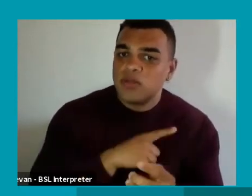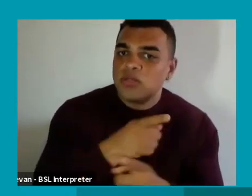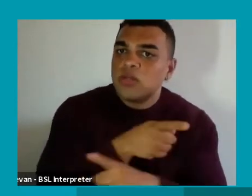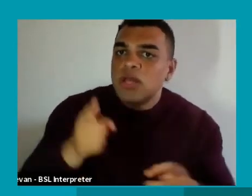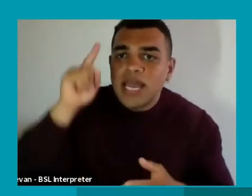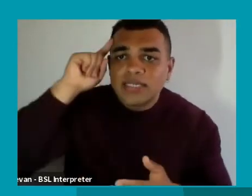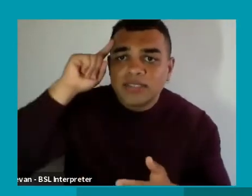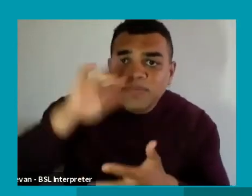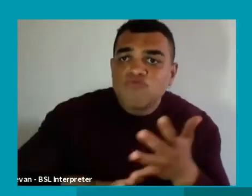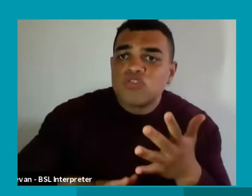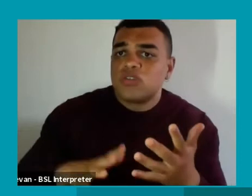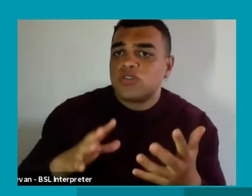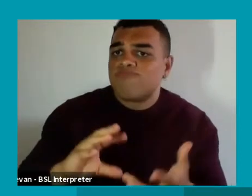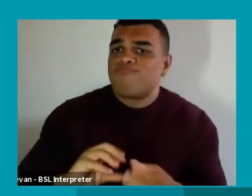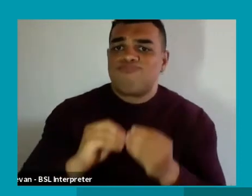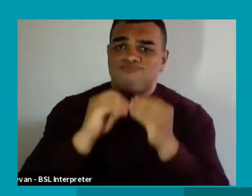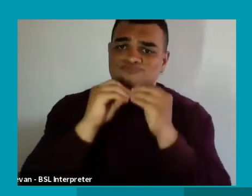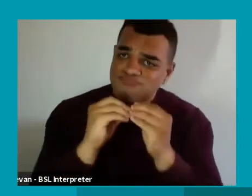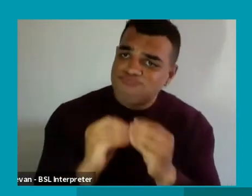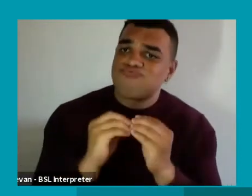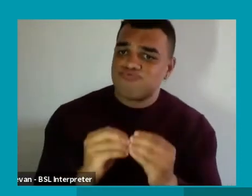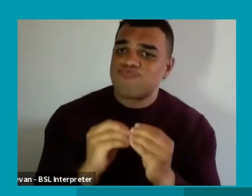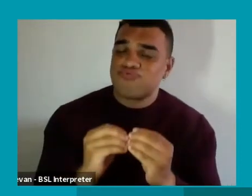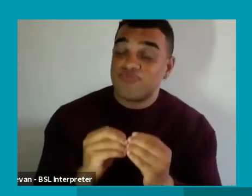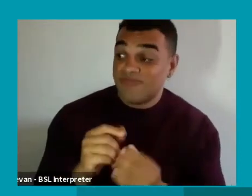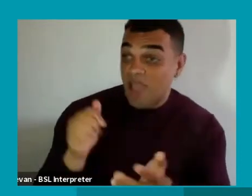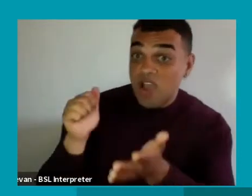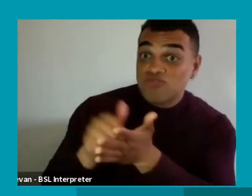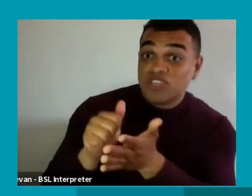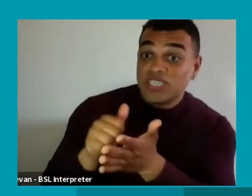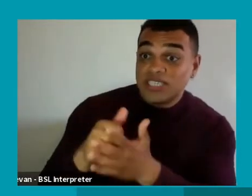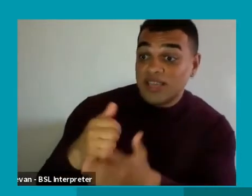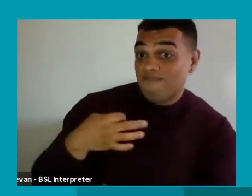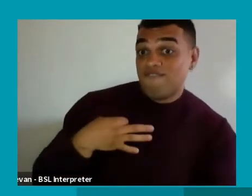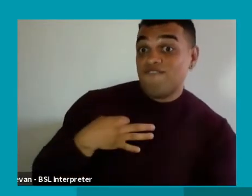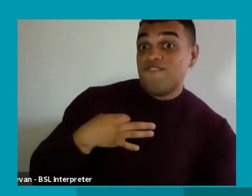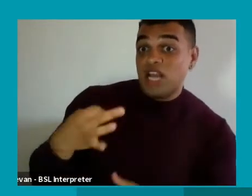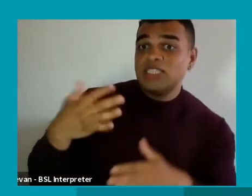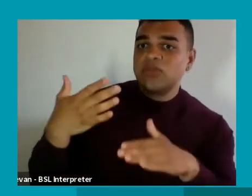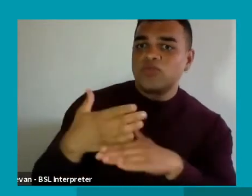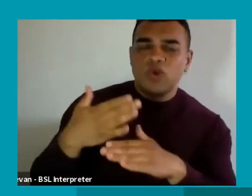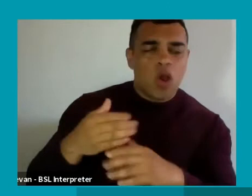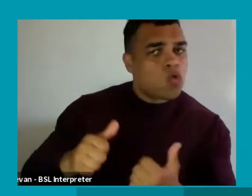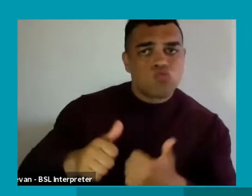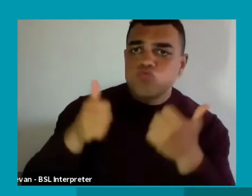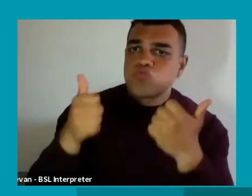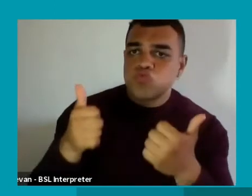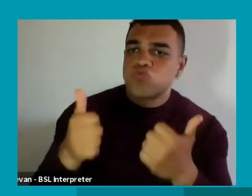It is volunteering is a great thing for us to do from a personal standpoint. If you can do it and and from a professional standpoint because